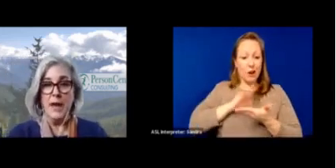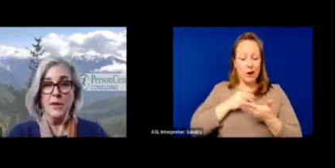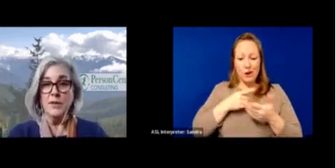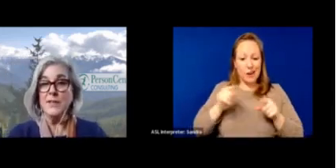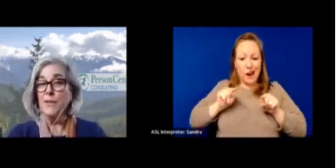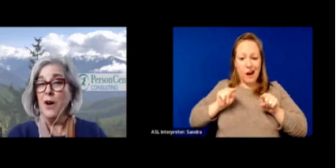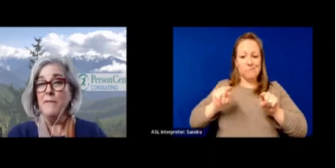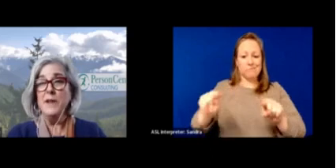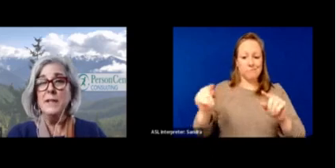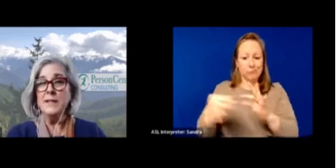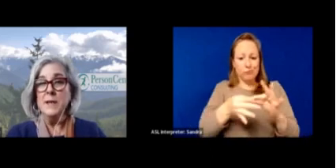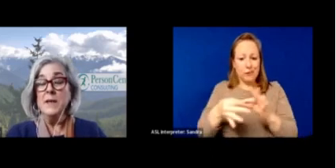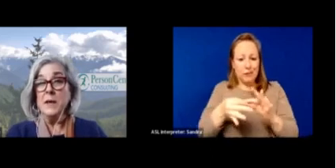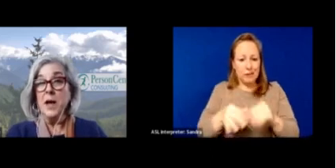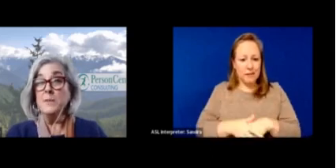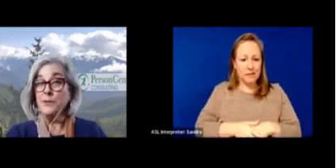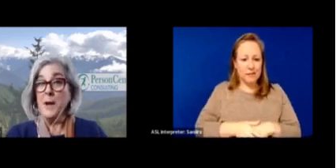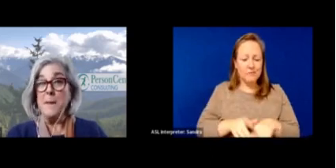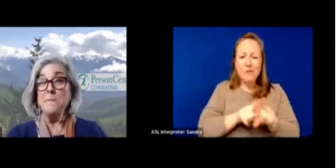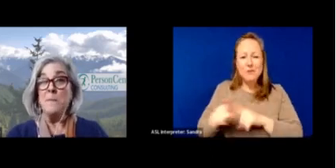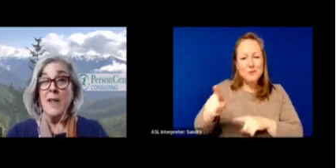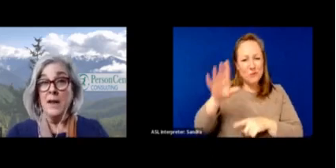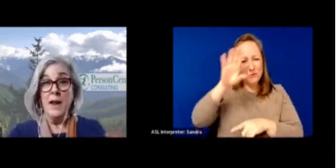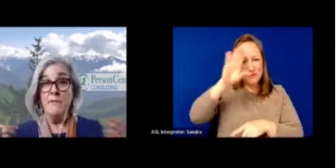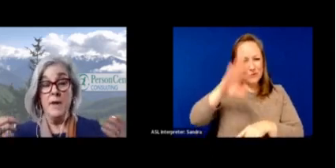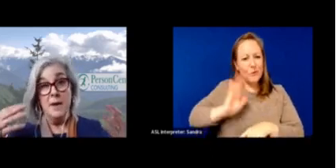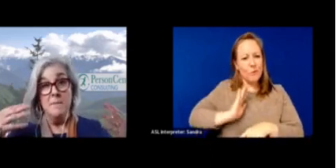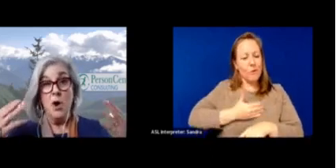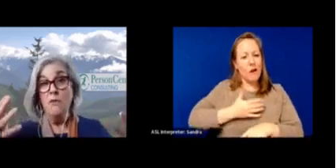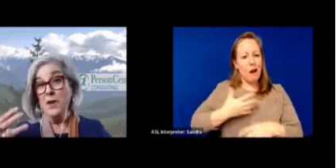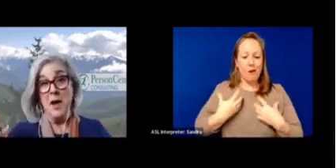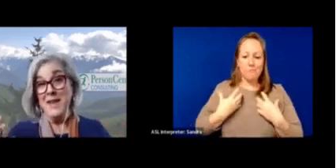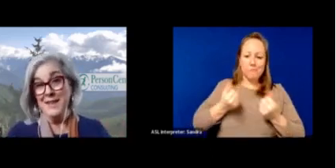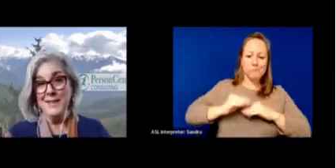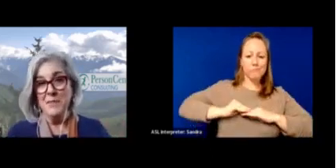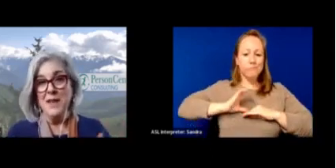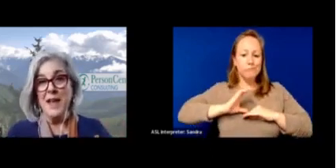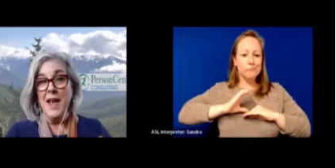with our self confidence. And that leads to really positive self esteem. And you're gonna